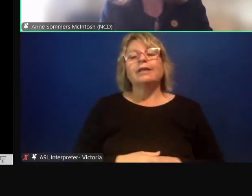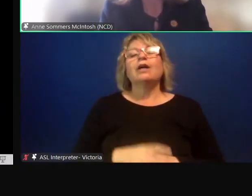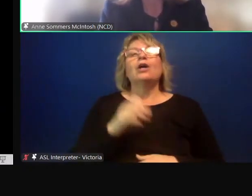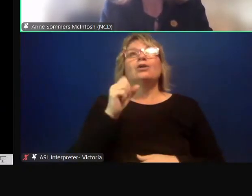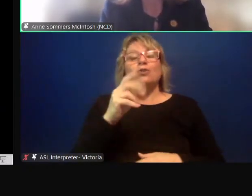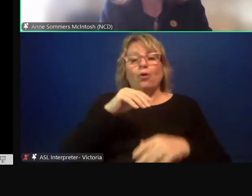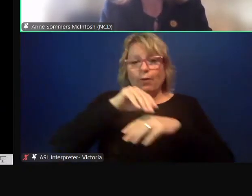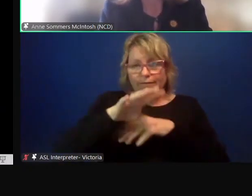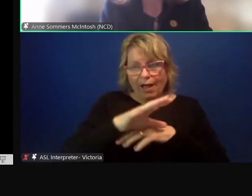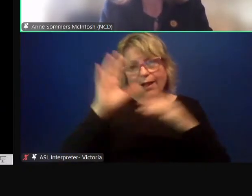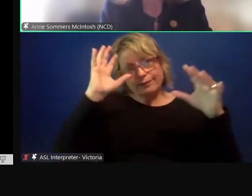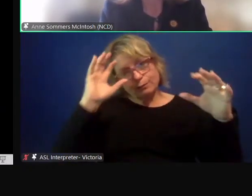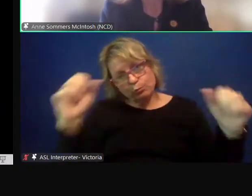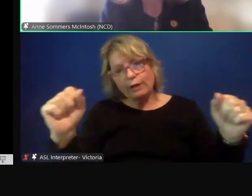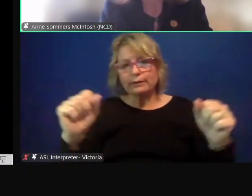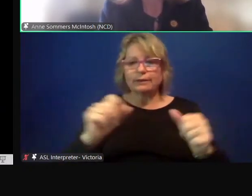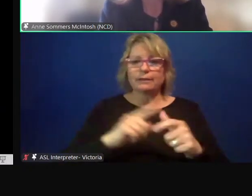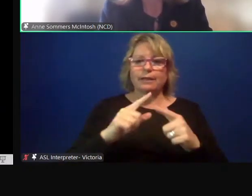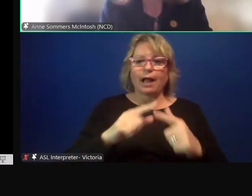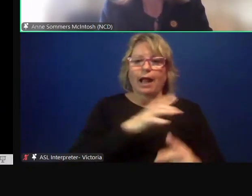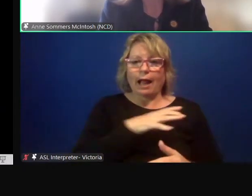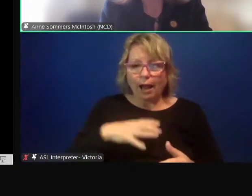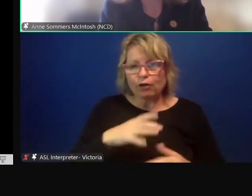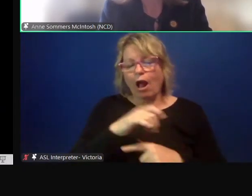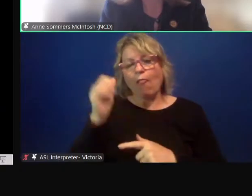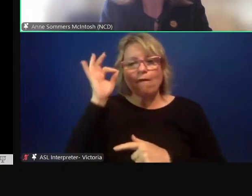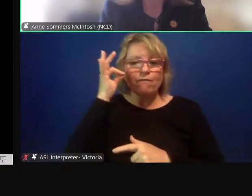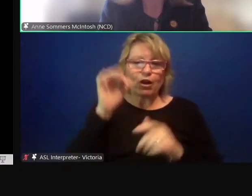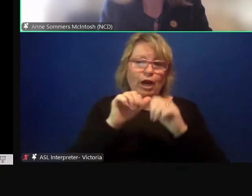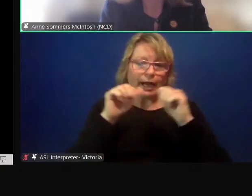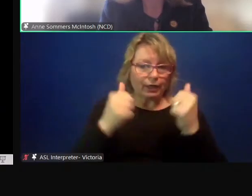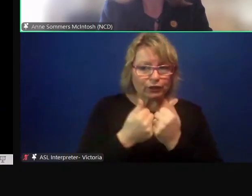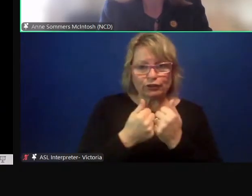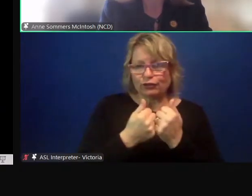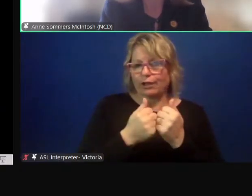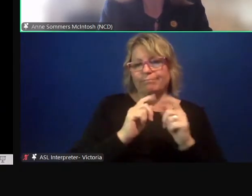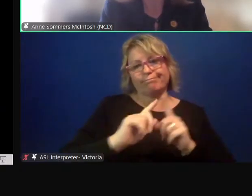the President, Congress, and other federal agencies on all matters cradle to grave,